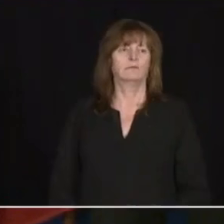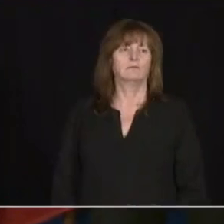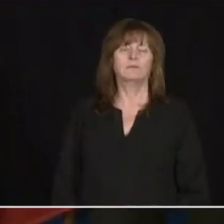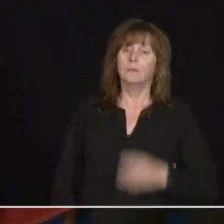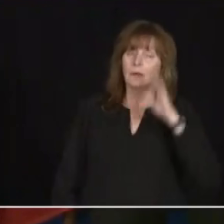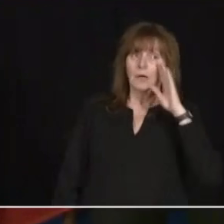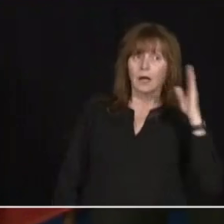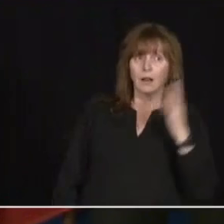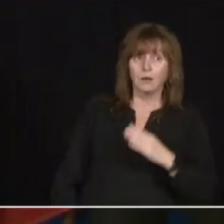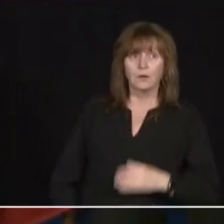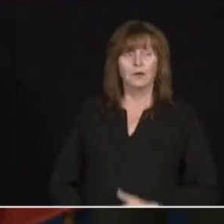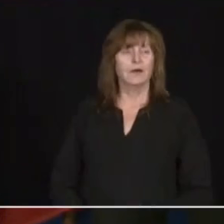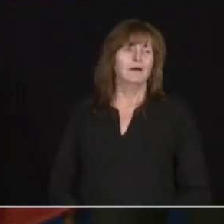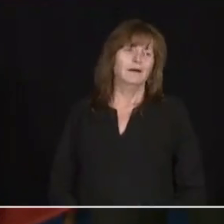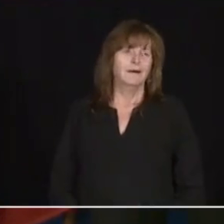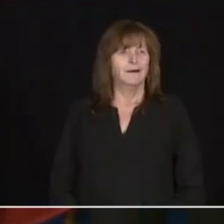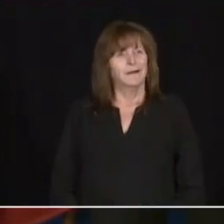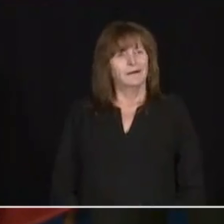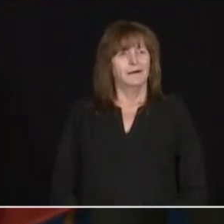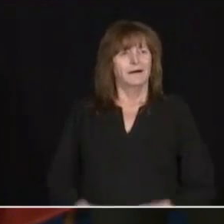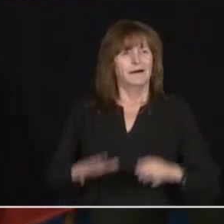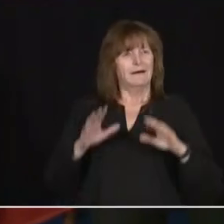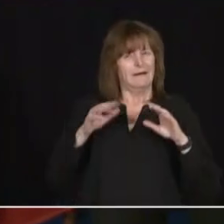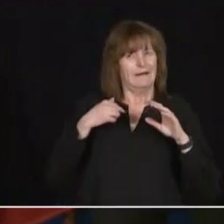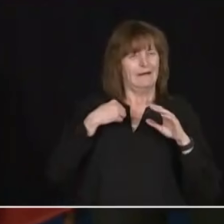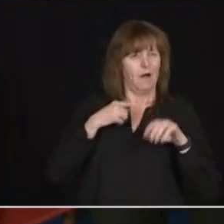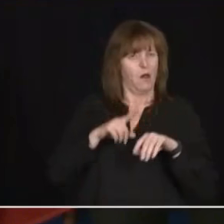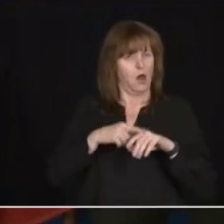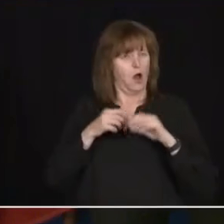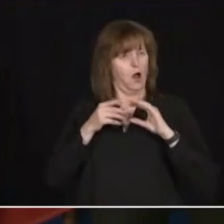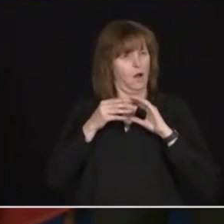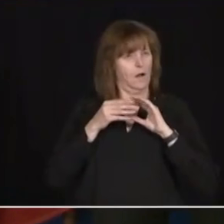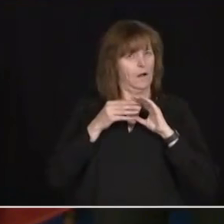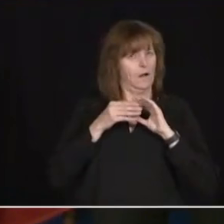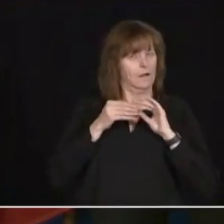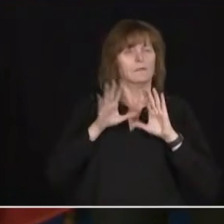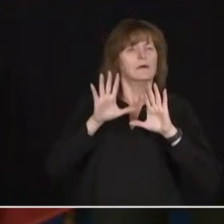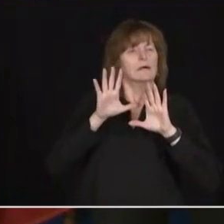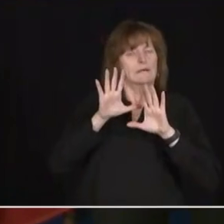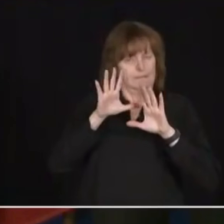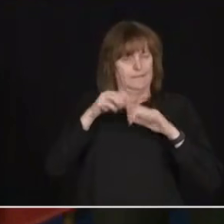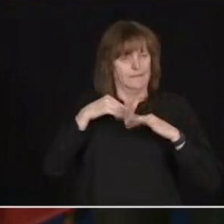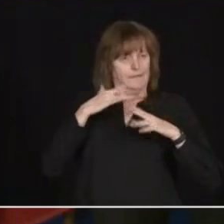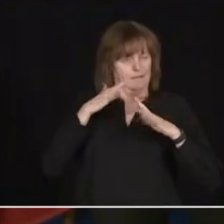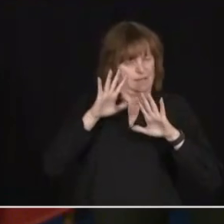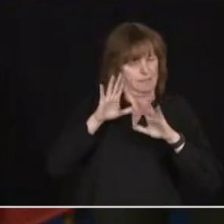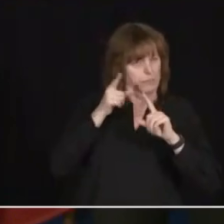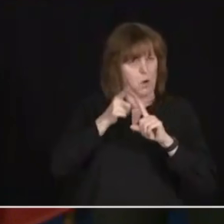Hi Premier, I have a long start here but this is the gist of my two questions.